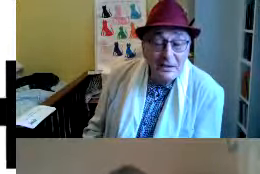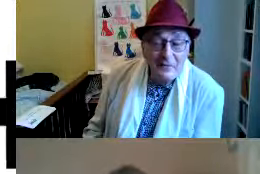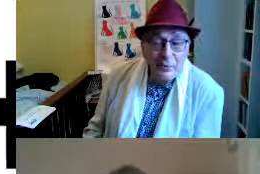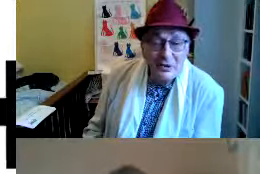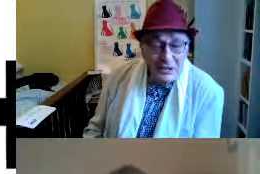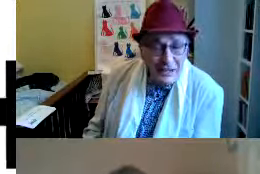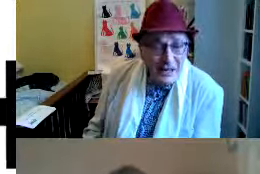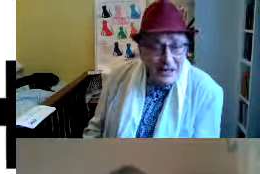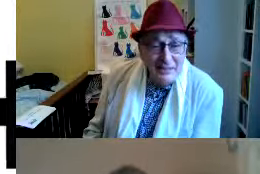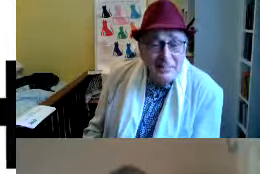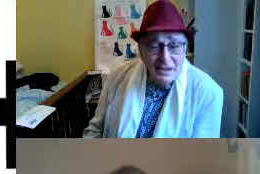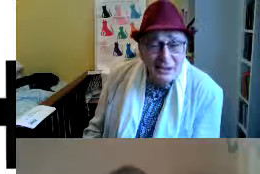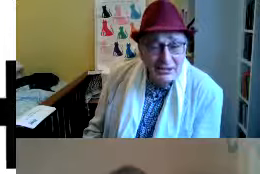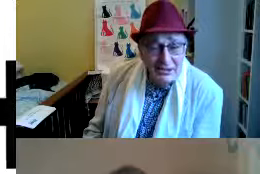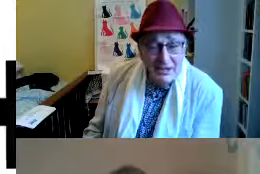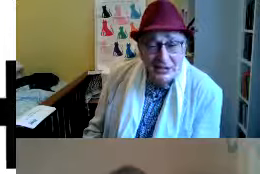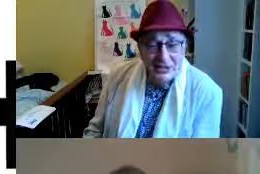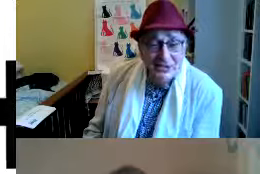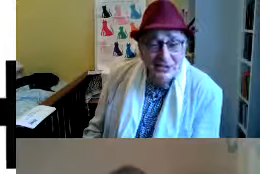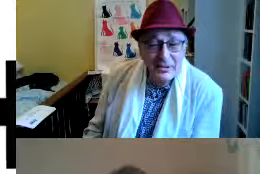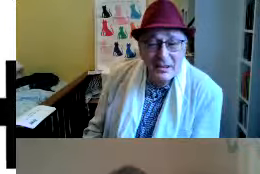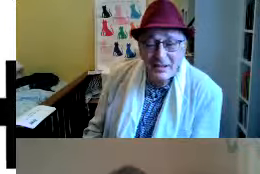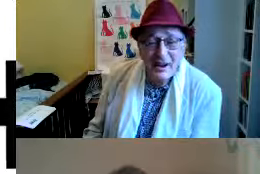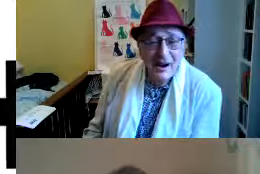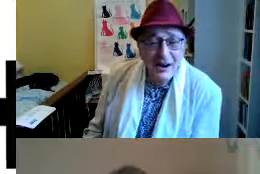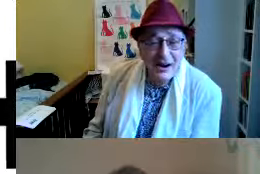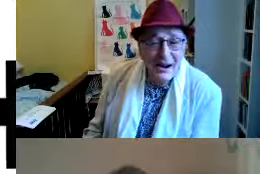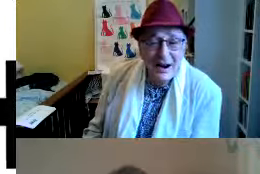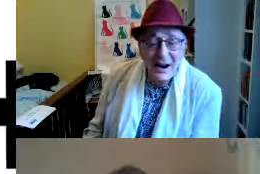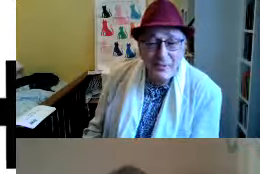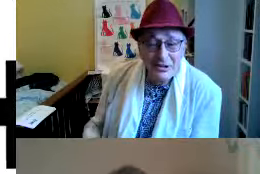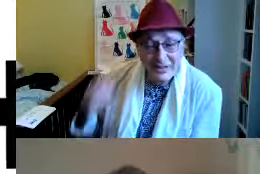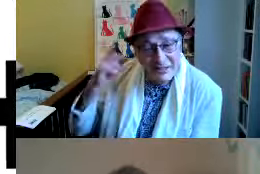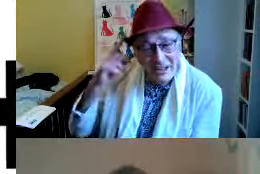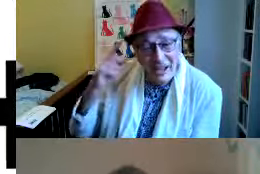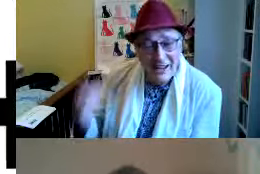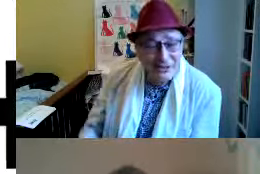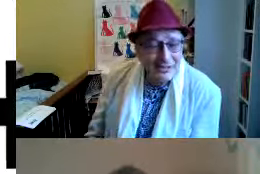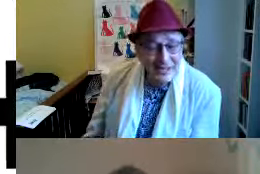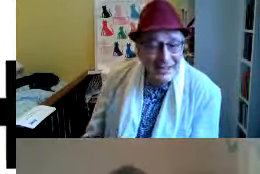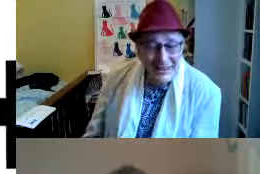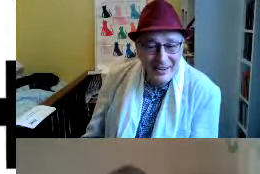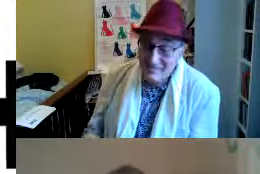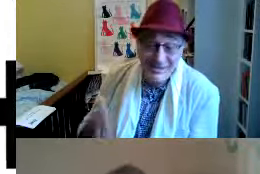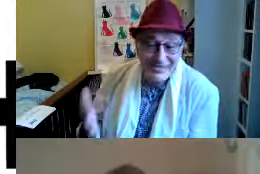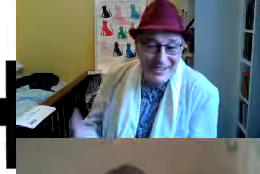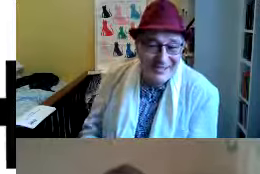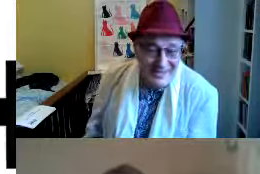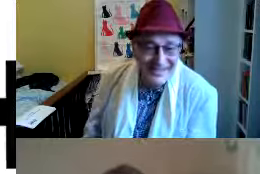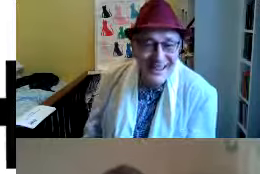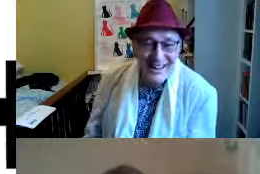if we didn't get any media attention then i would eat this hat i probably would have to either have